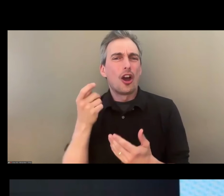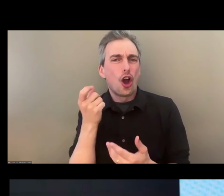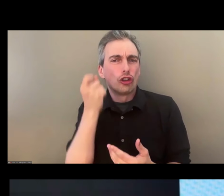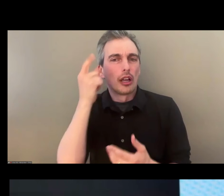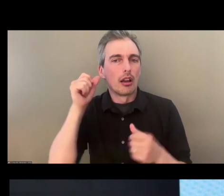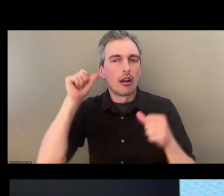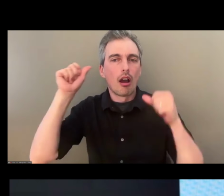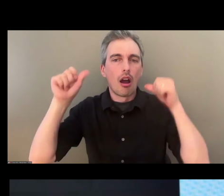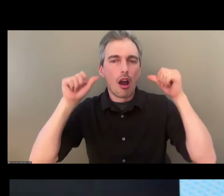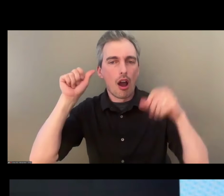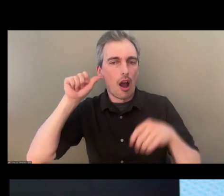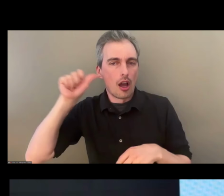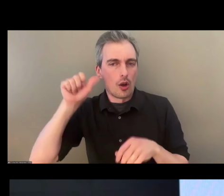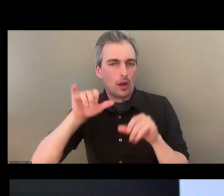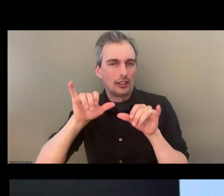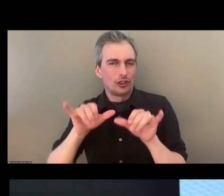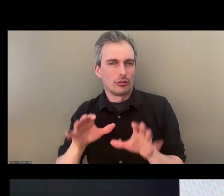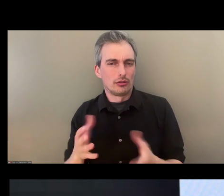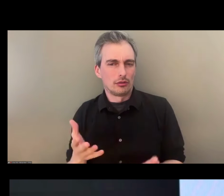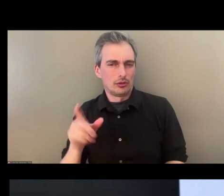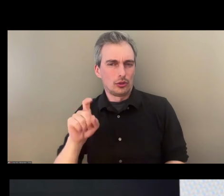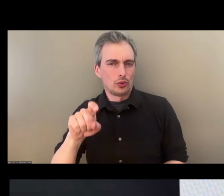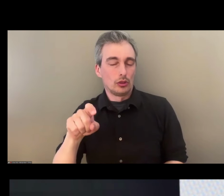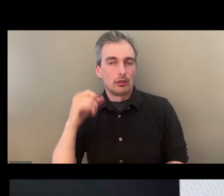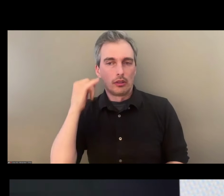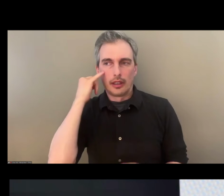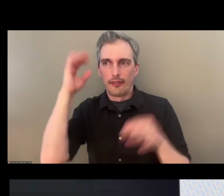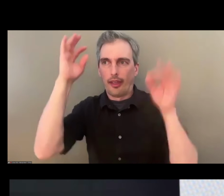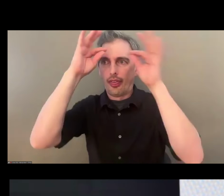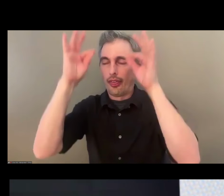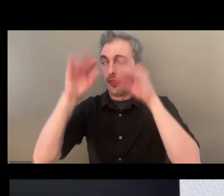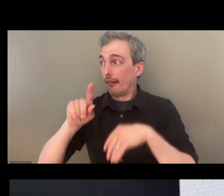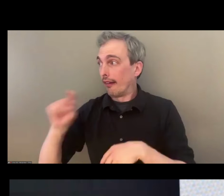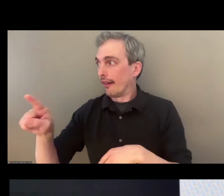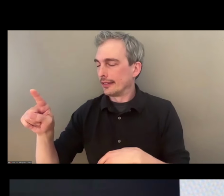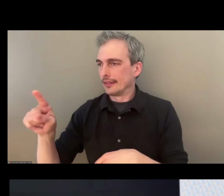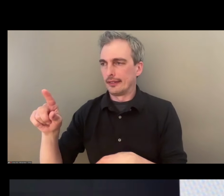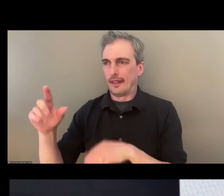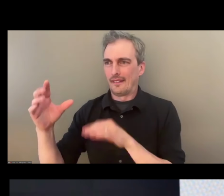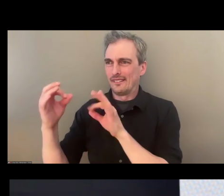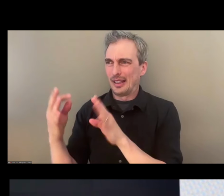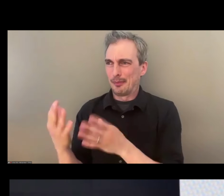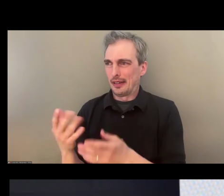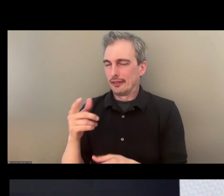Or... Plus sometimes you want to be independent, as a creator, without